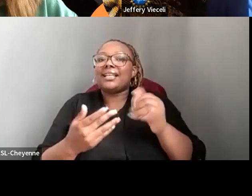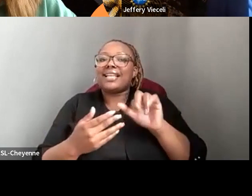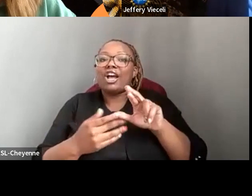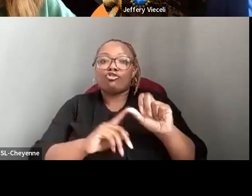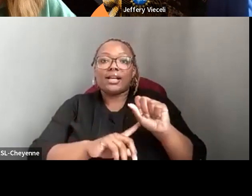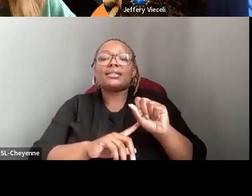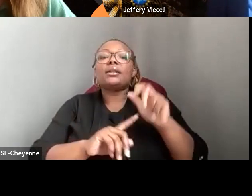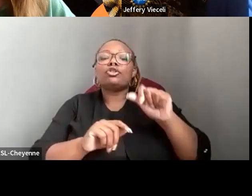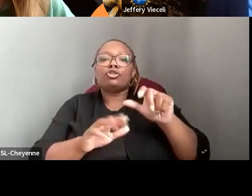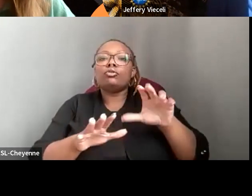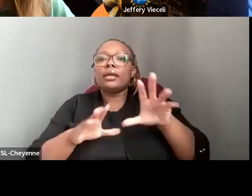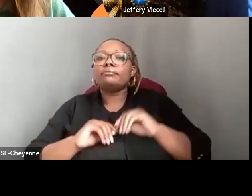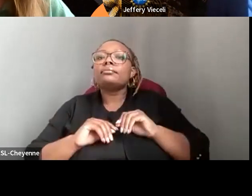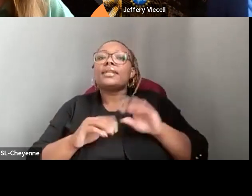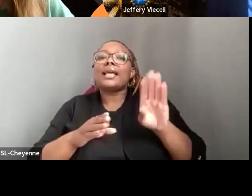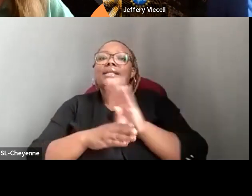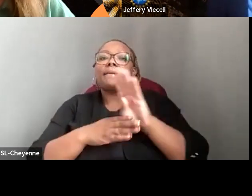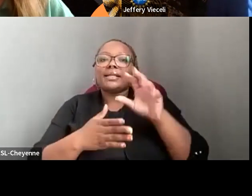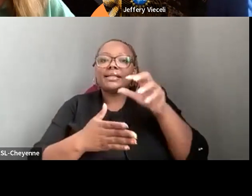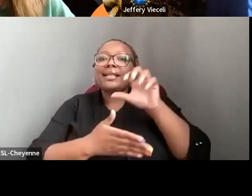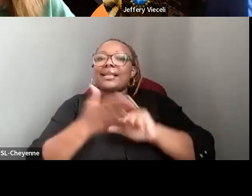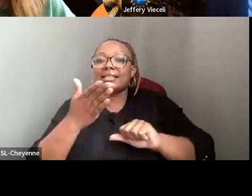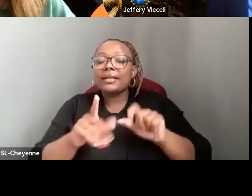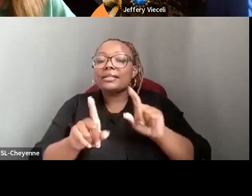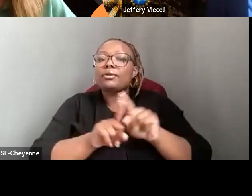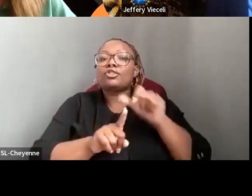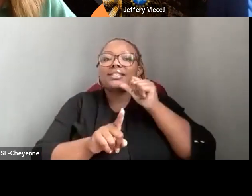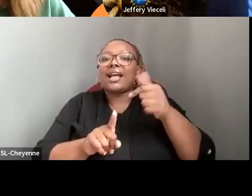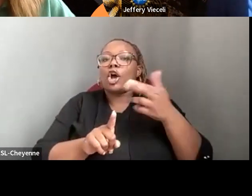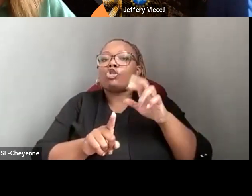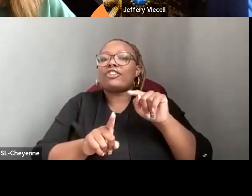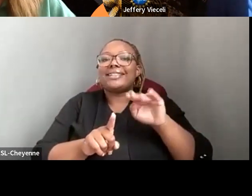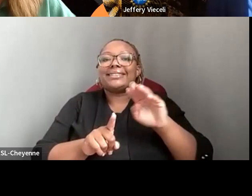You can claim that as a business expense, but it is not necessarily a grantee expense.